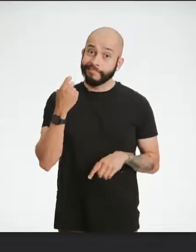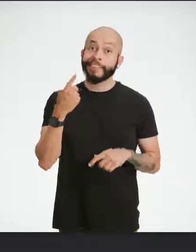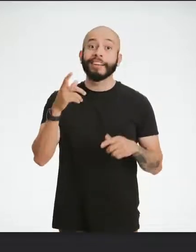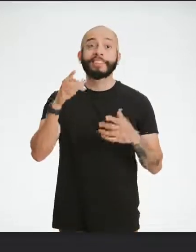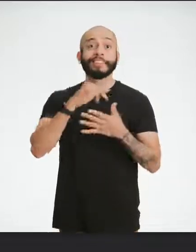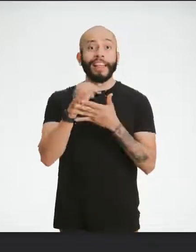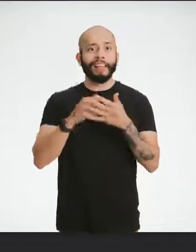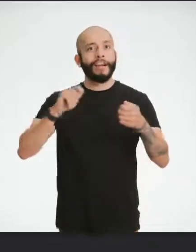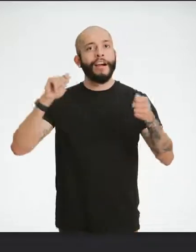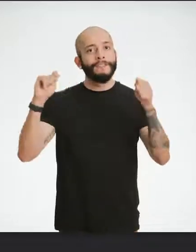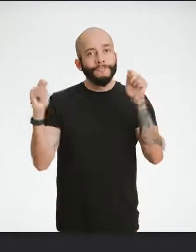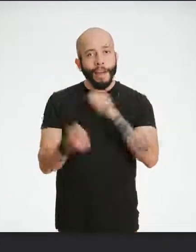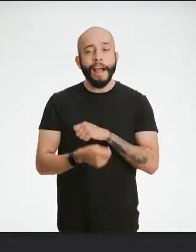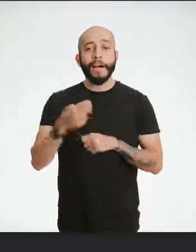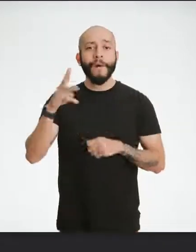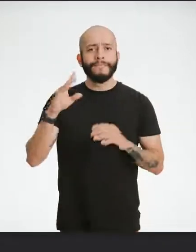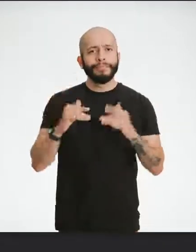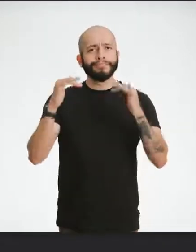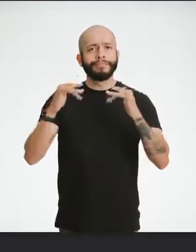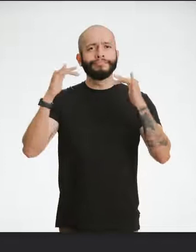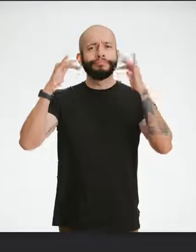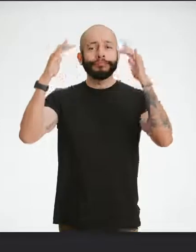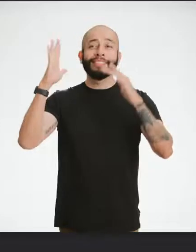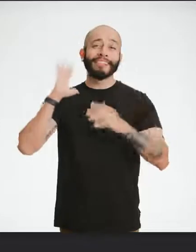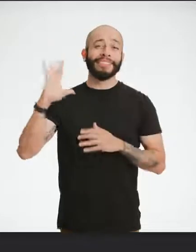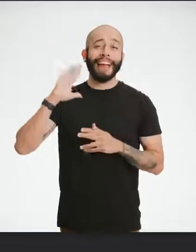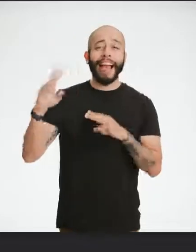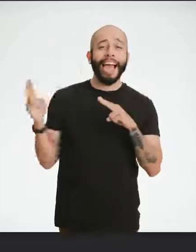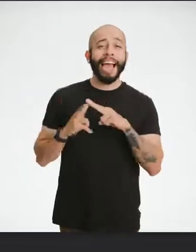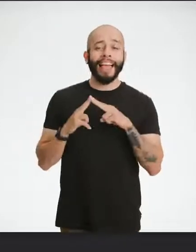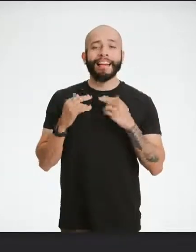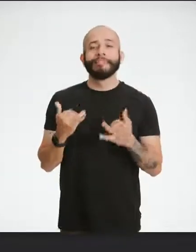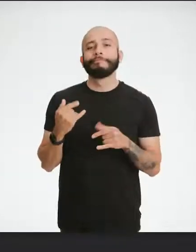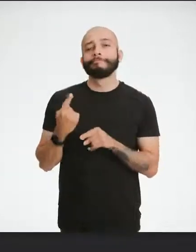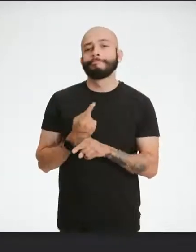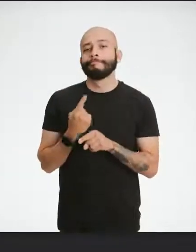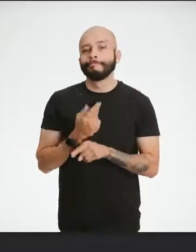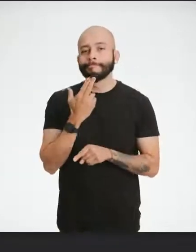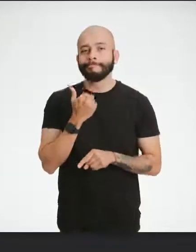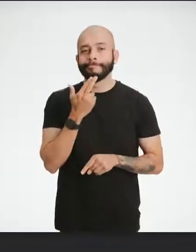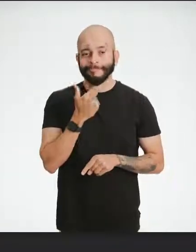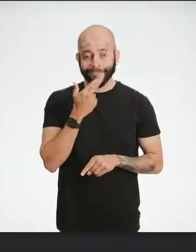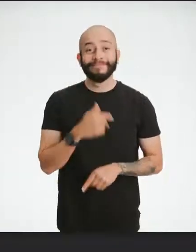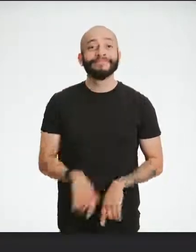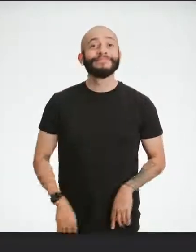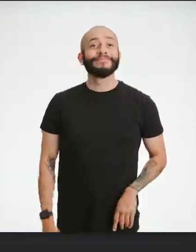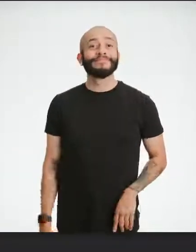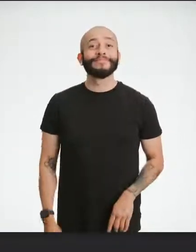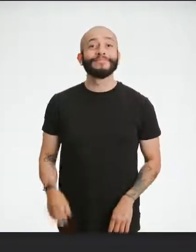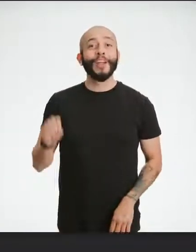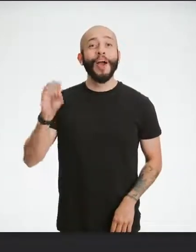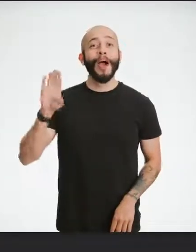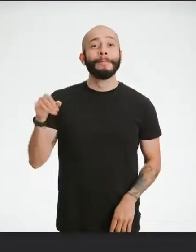But designs evolve, hardware advances, and what was once cutting edge becomes the expected baseline.